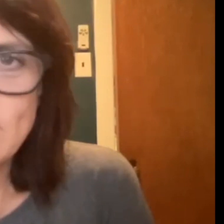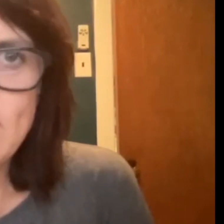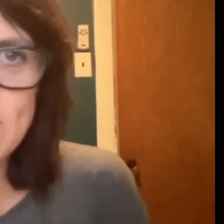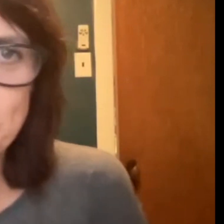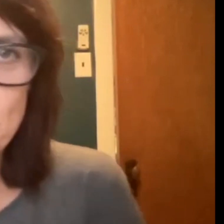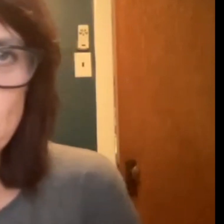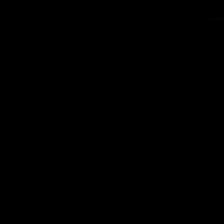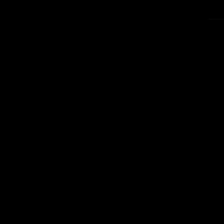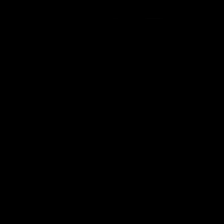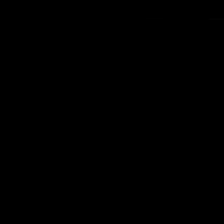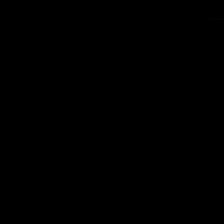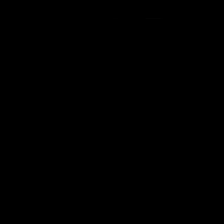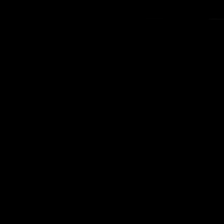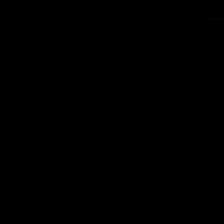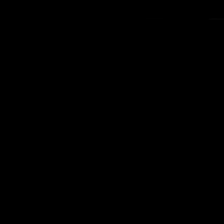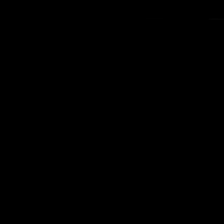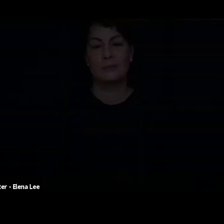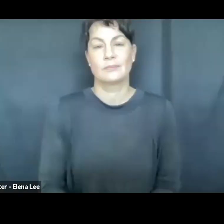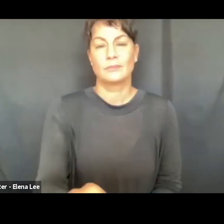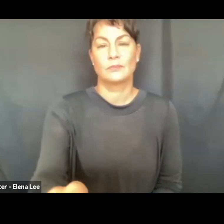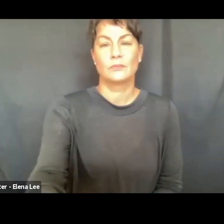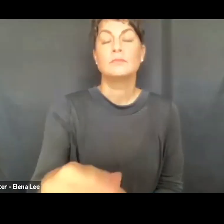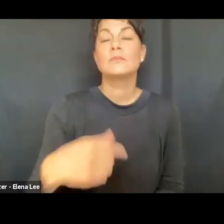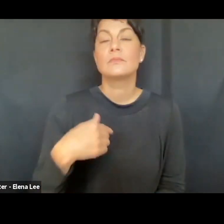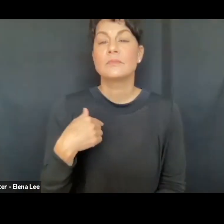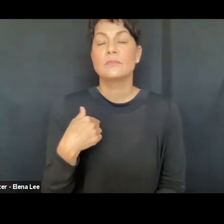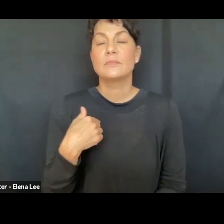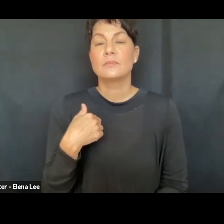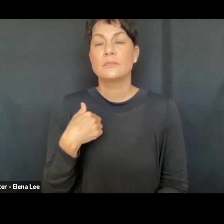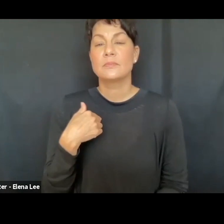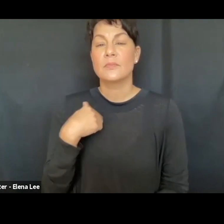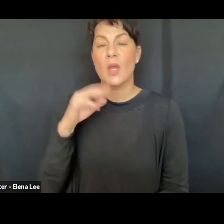the Interim Director of Programming and Advocacy at the IDA.